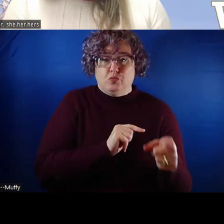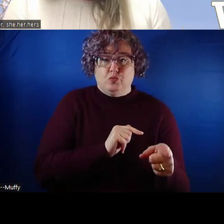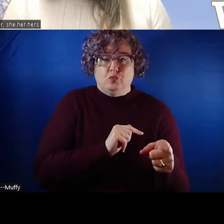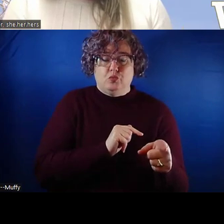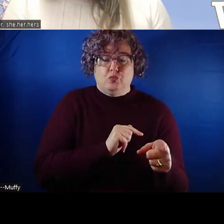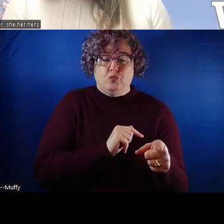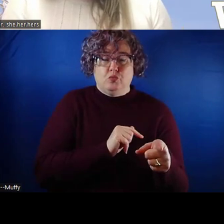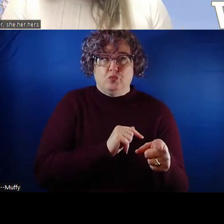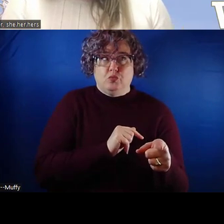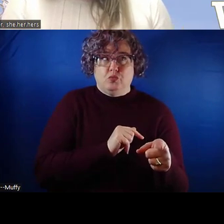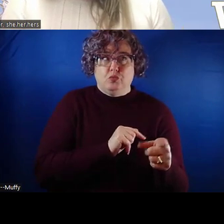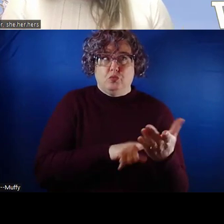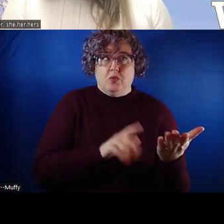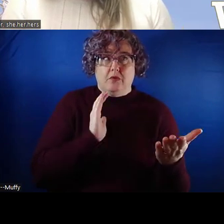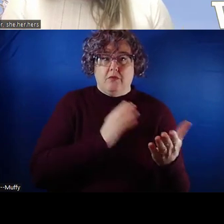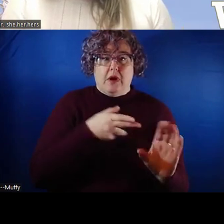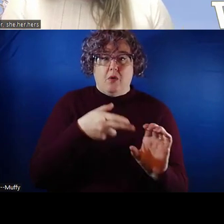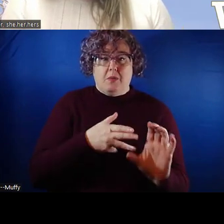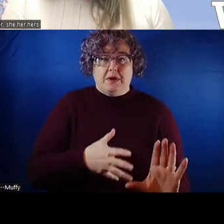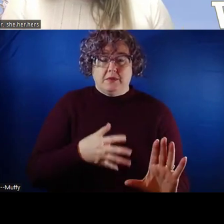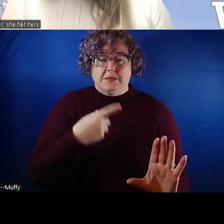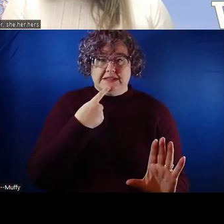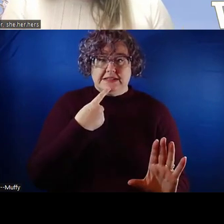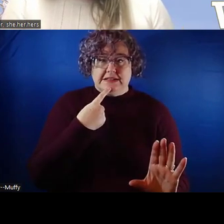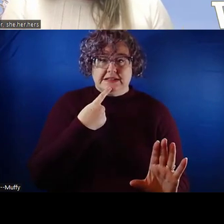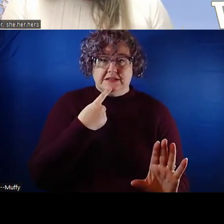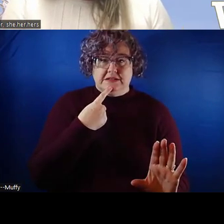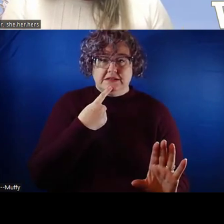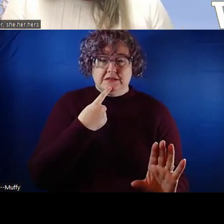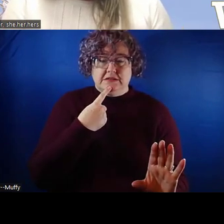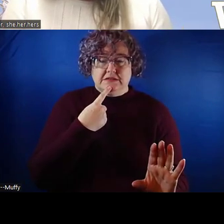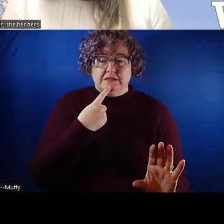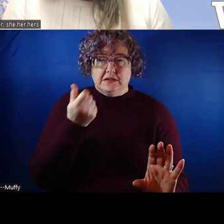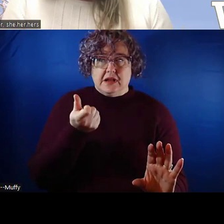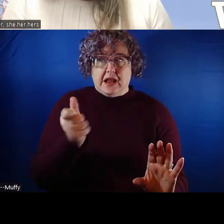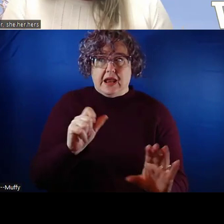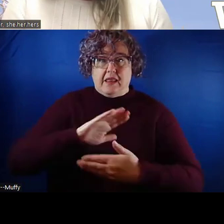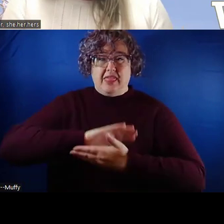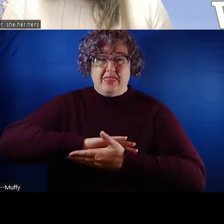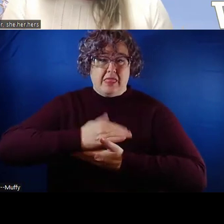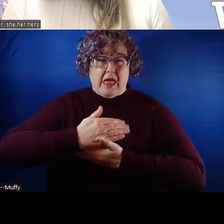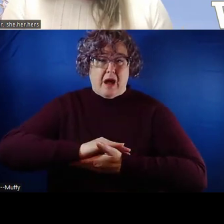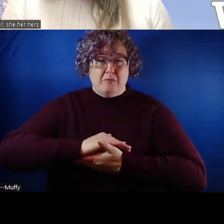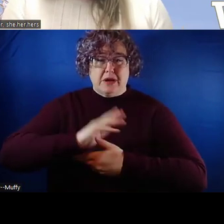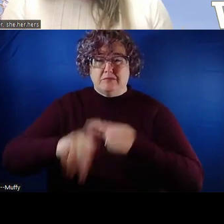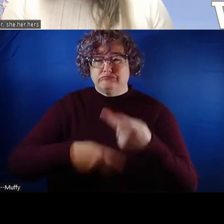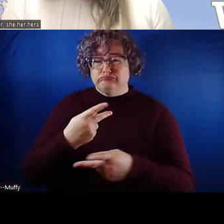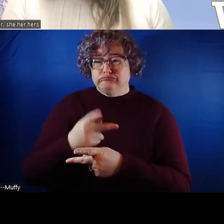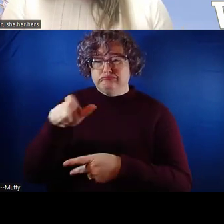and one of our participants says, "Are there any laptop type or other type of products